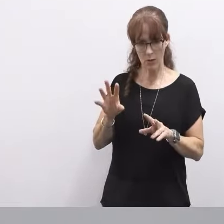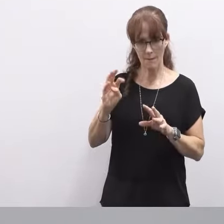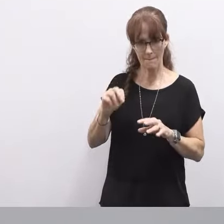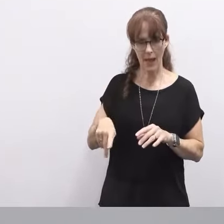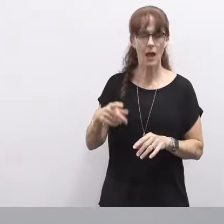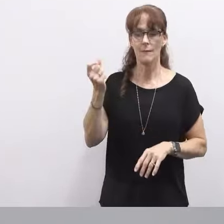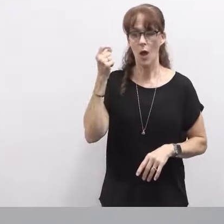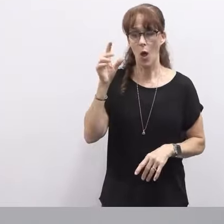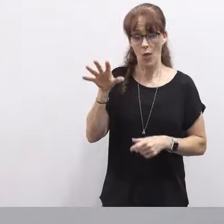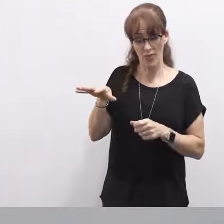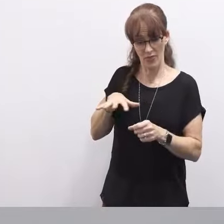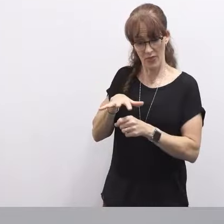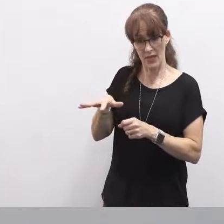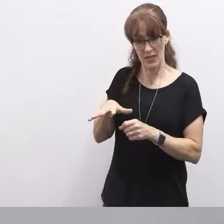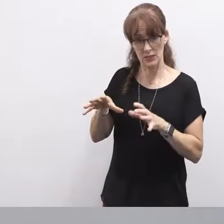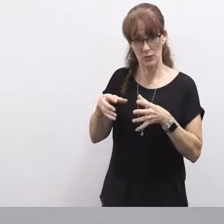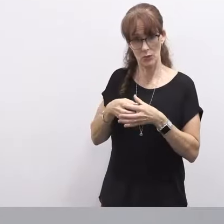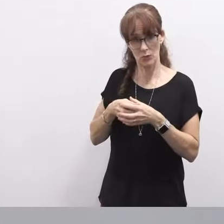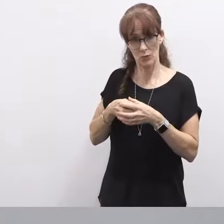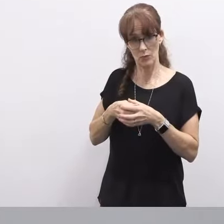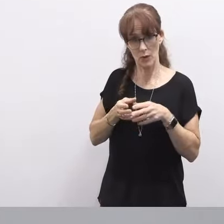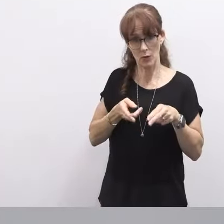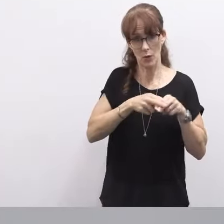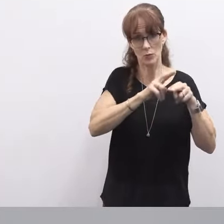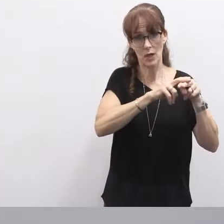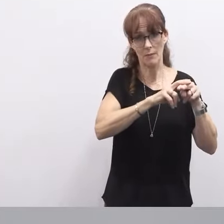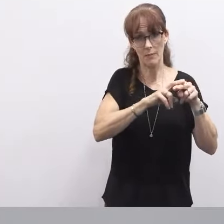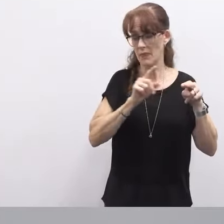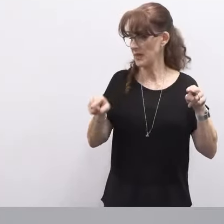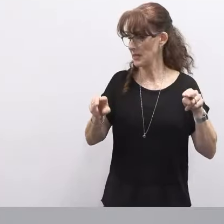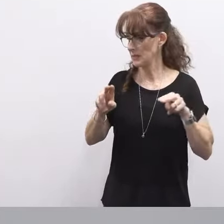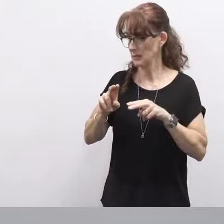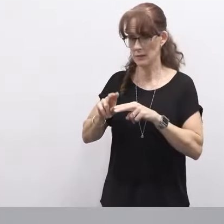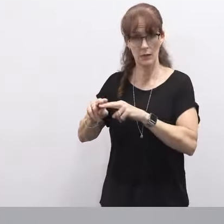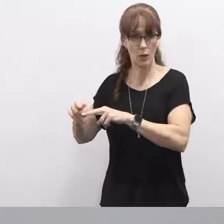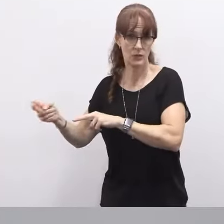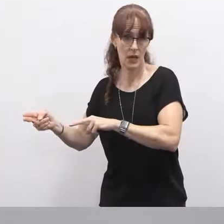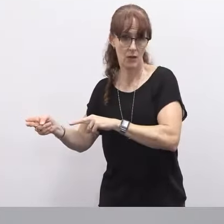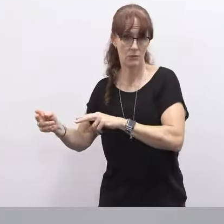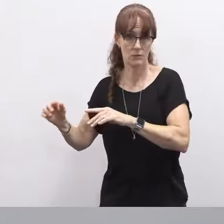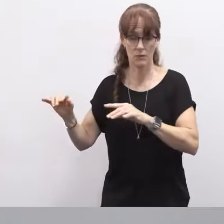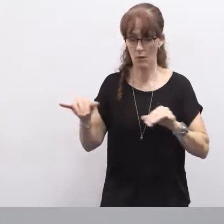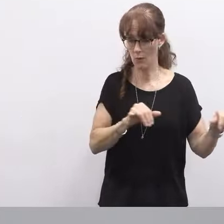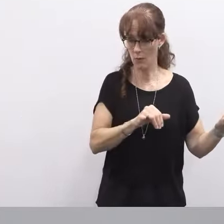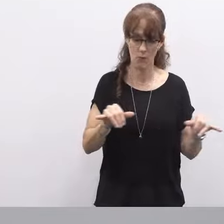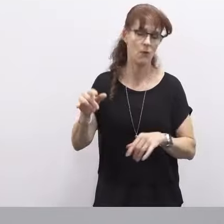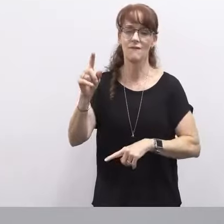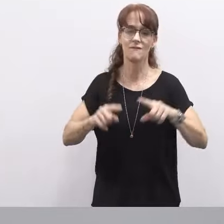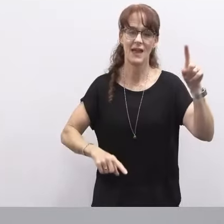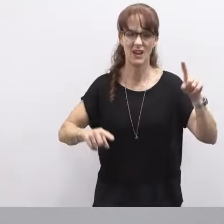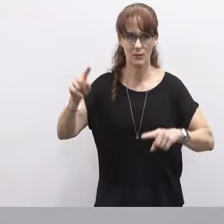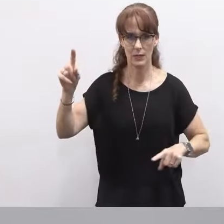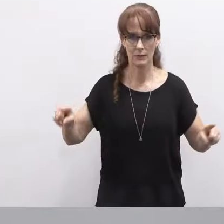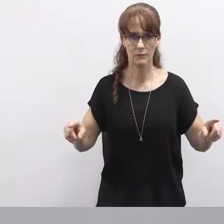oh, in this map, this population goes up, in this other map, this population goes down or there's a variance, right? From map to map.